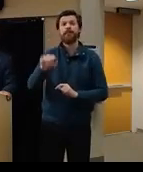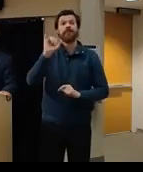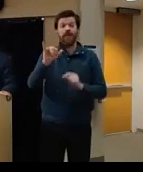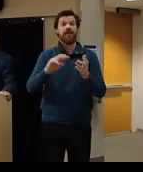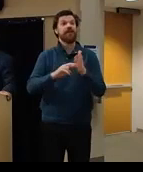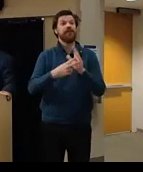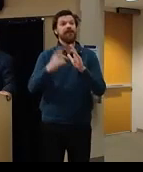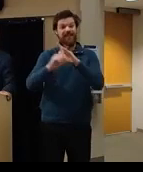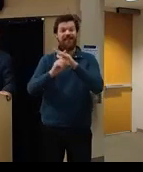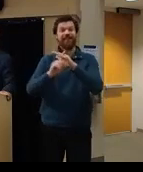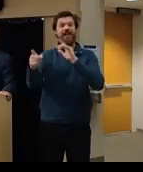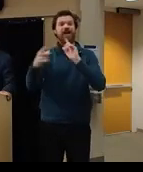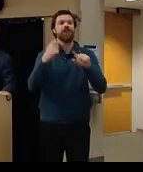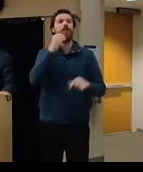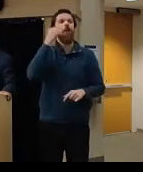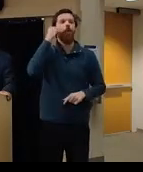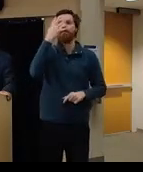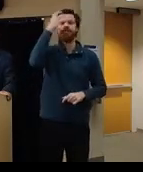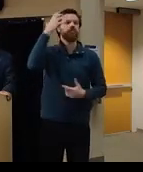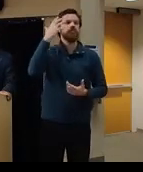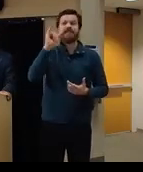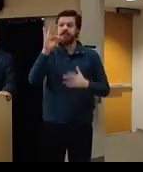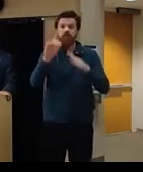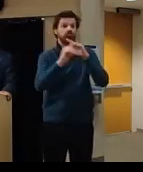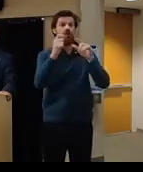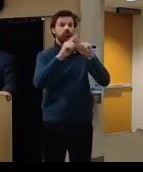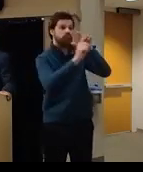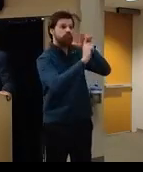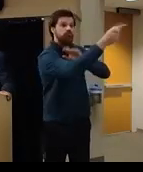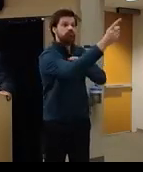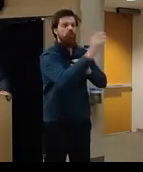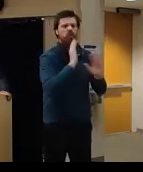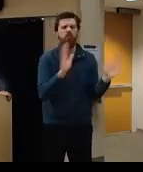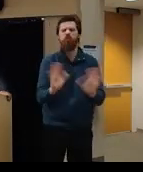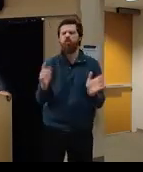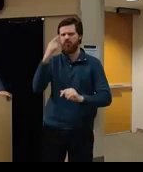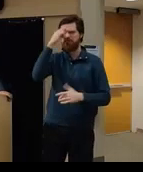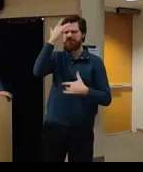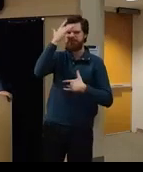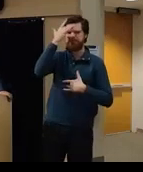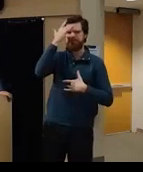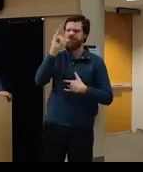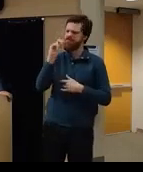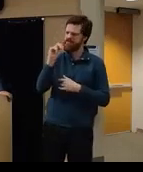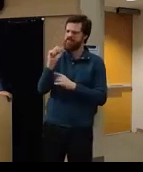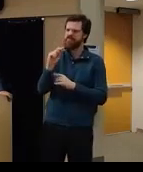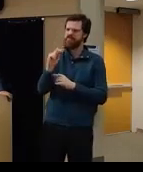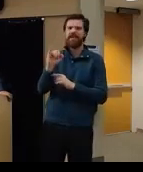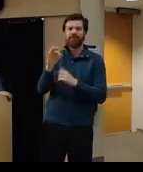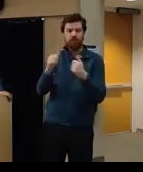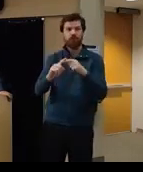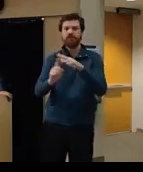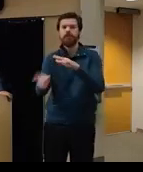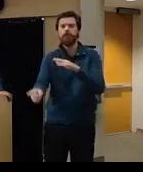hom manness running away was seen as a a sign of mental illness of insanity right keep in